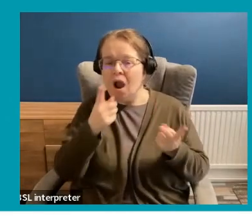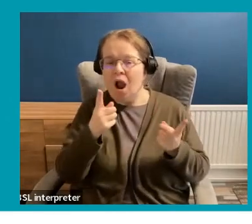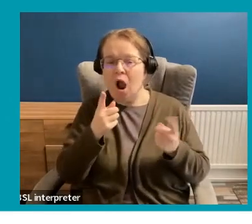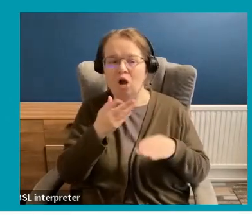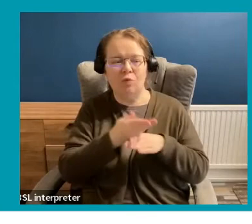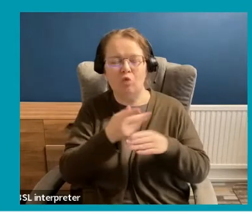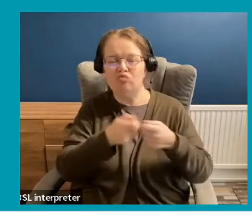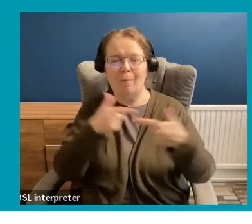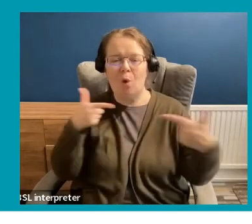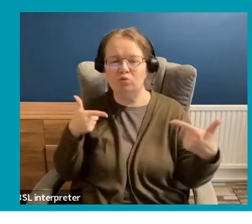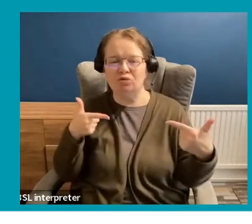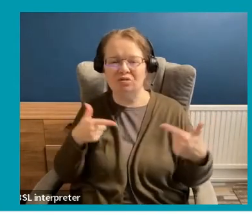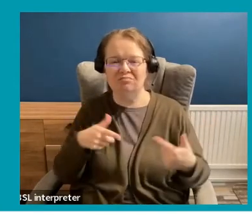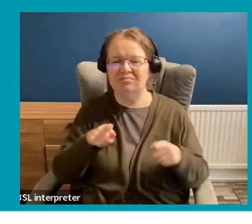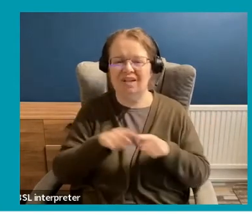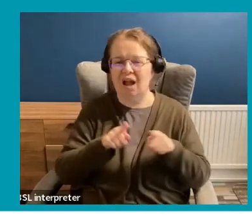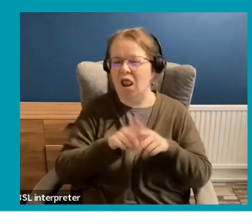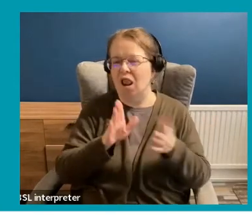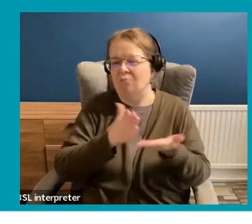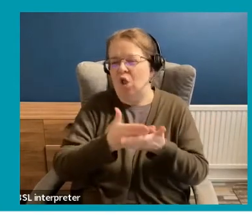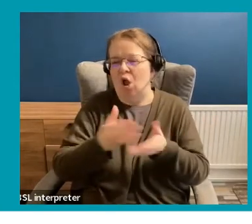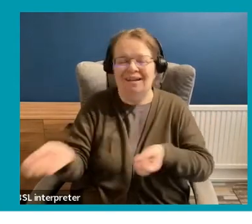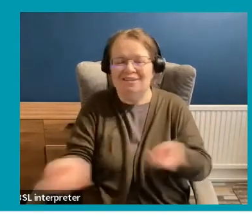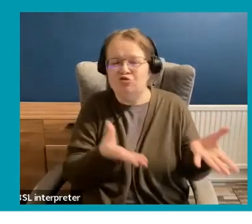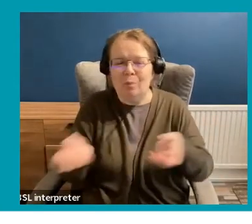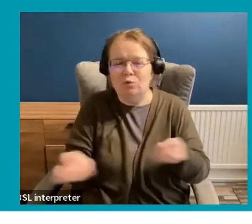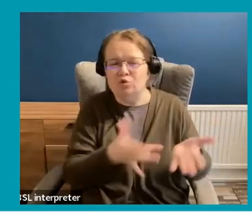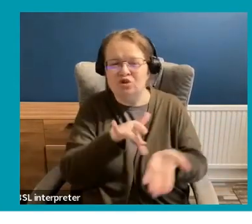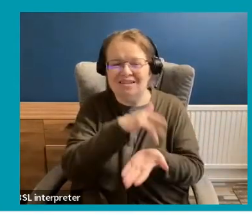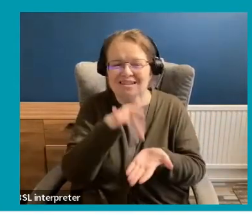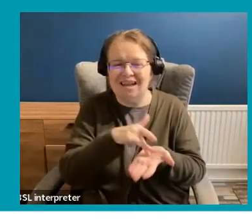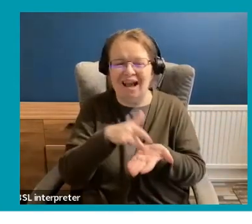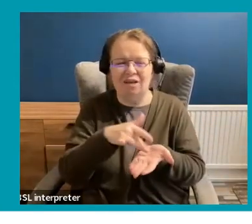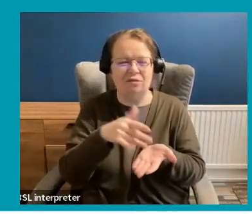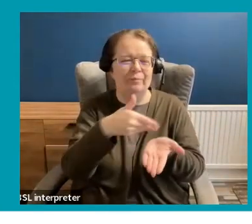They might work at just recent centers, shop floors, hospitals